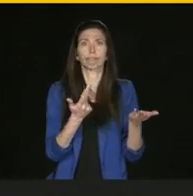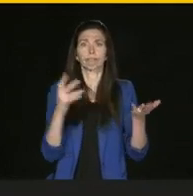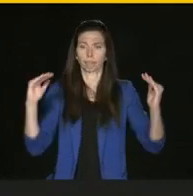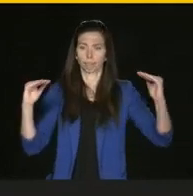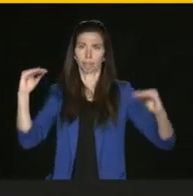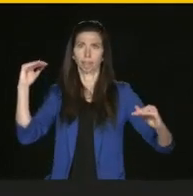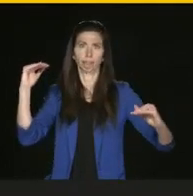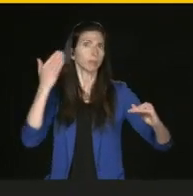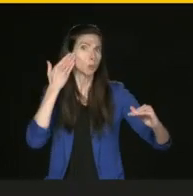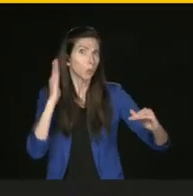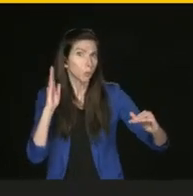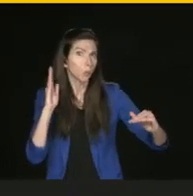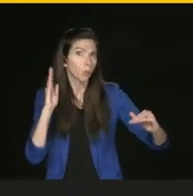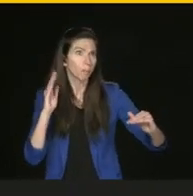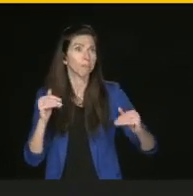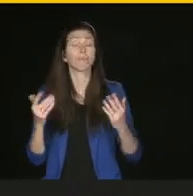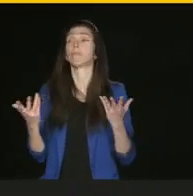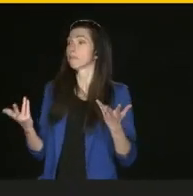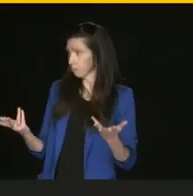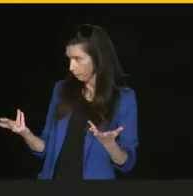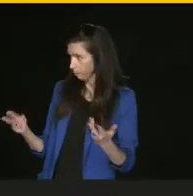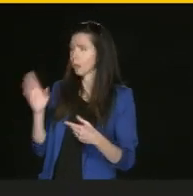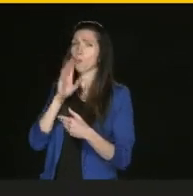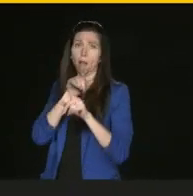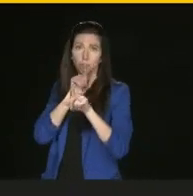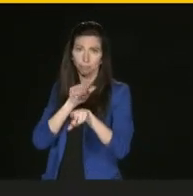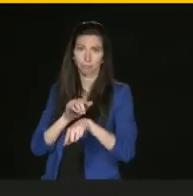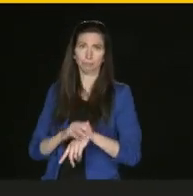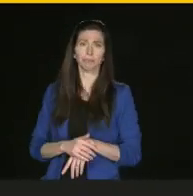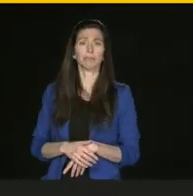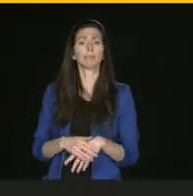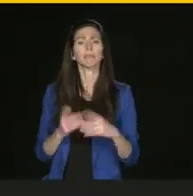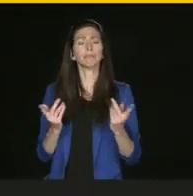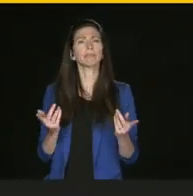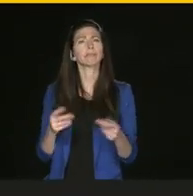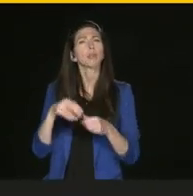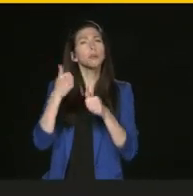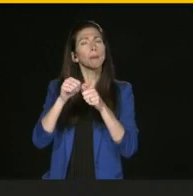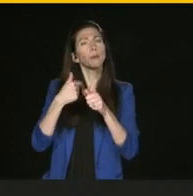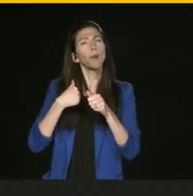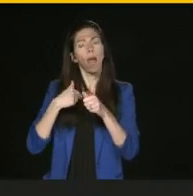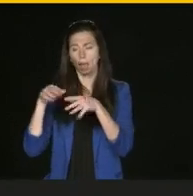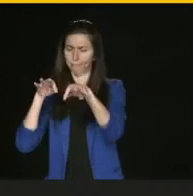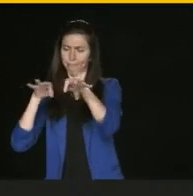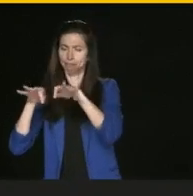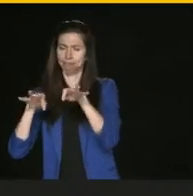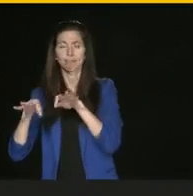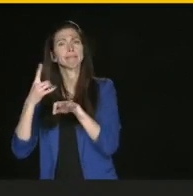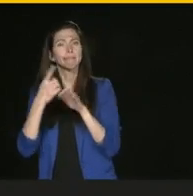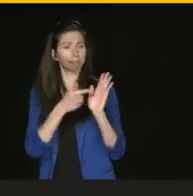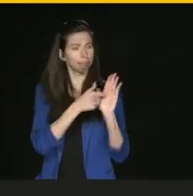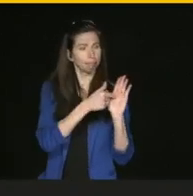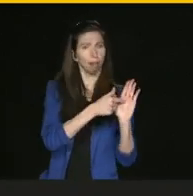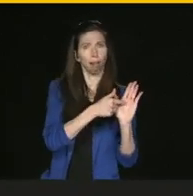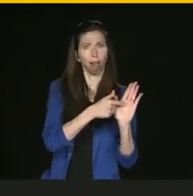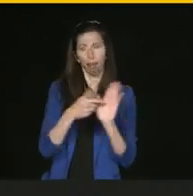COMPARED TO PLACES WITHOUT AS GOOD INTENSIVE CARE SYSTEMS. SO THE DYNAMIC MODEL THAT WE